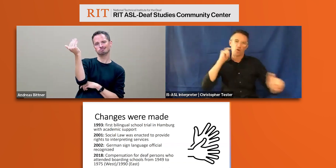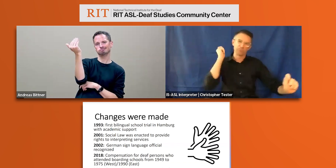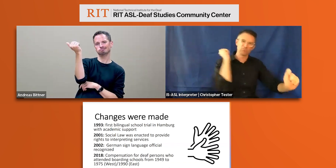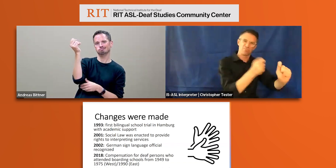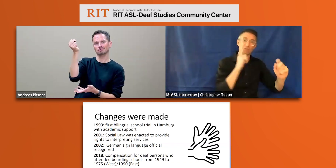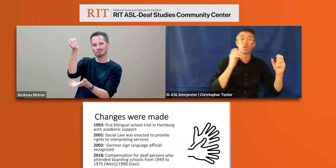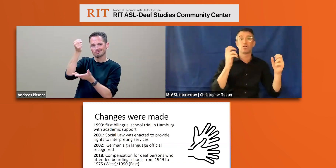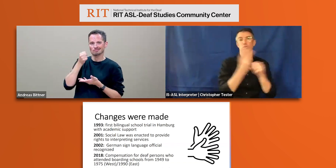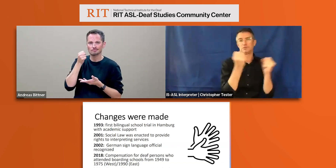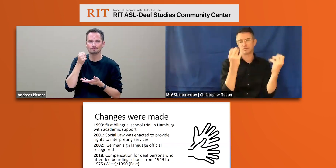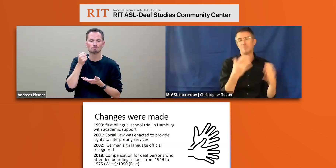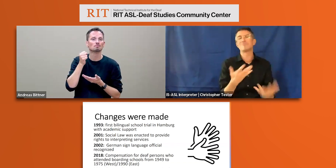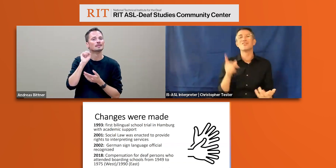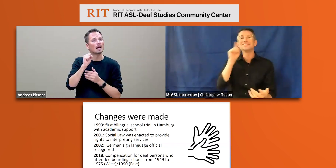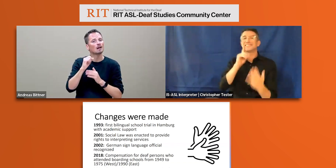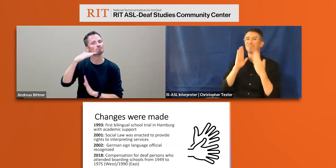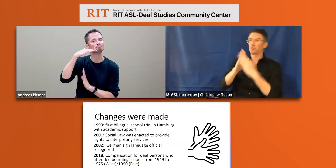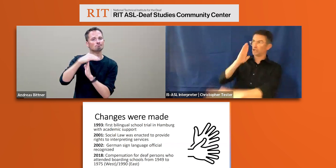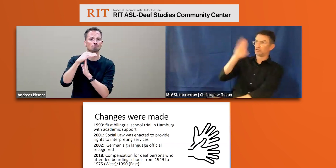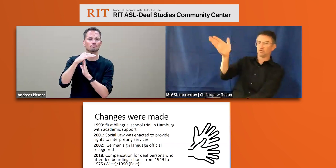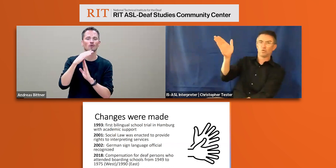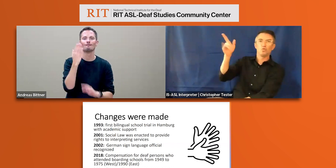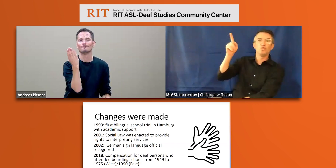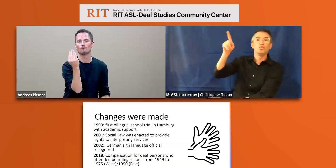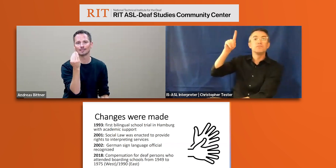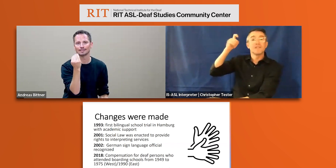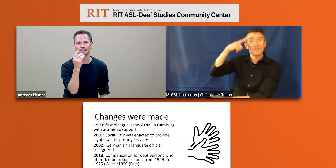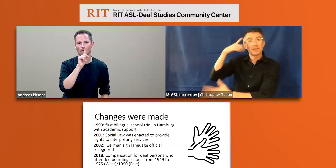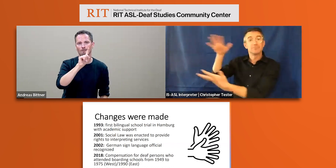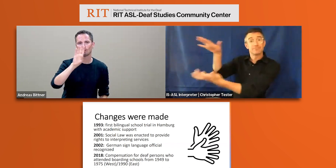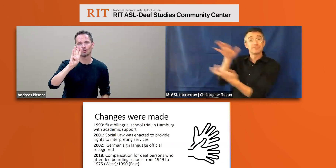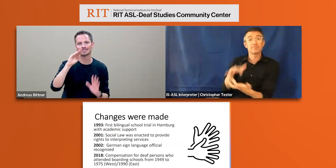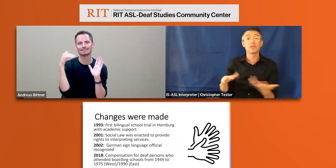in the West until 1980 who experienced abuse.